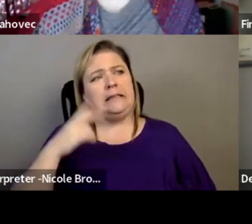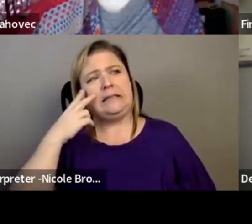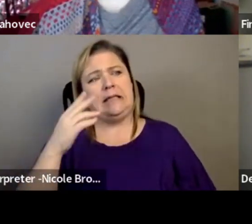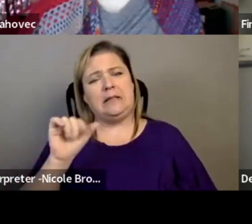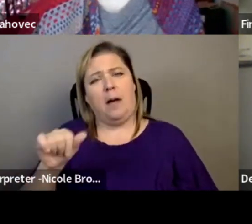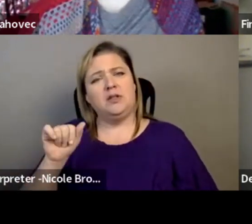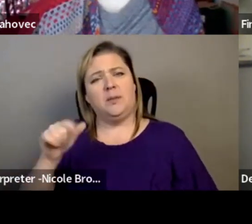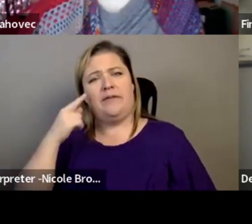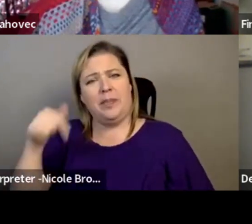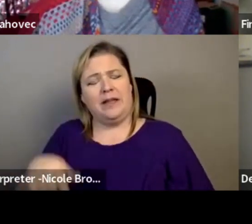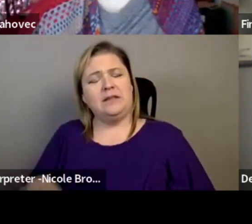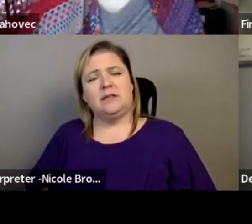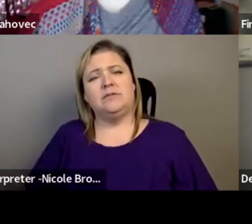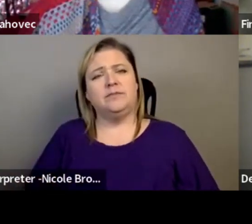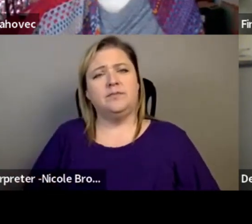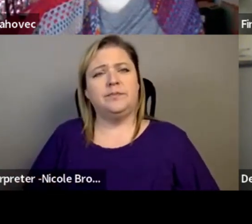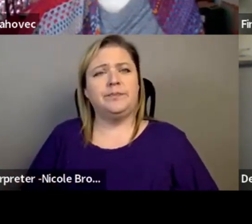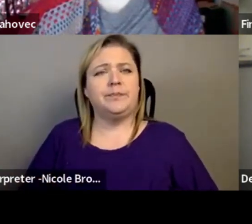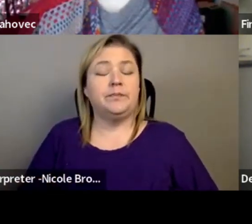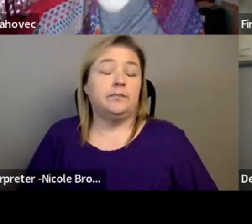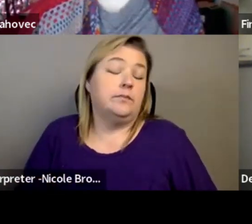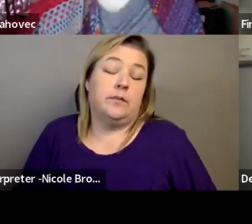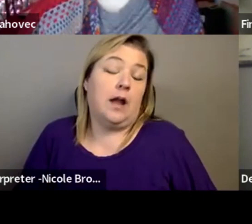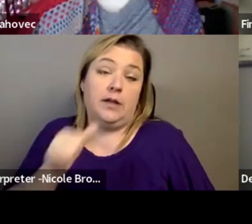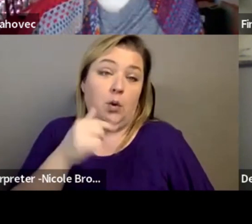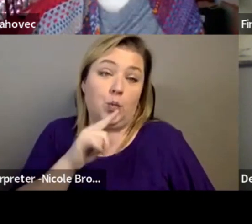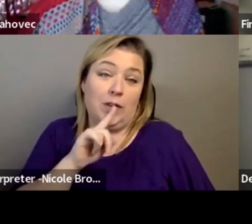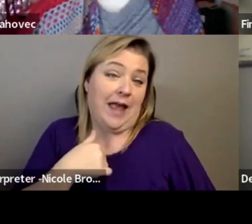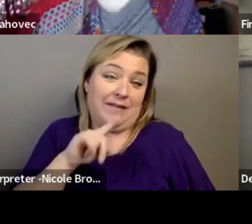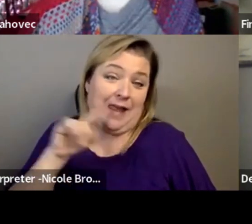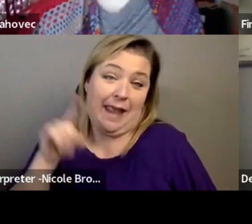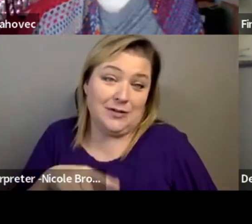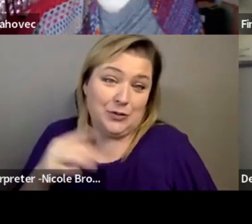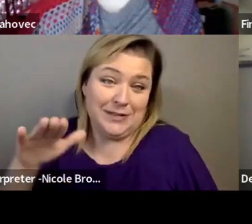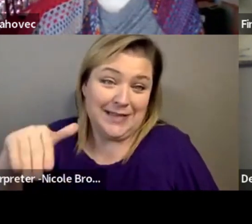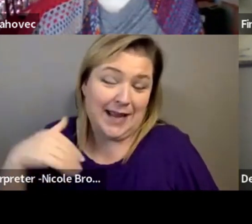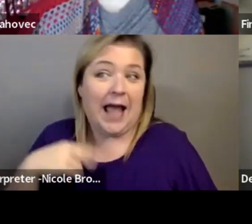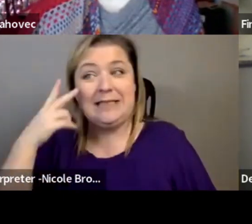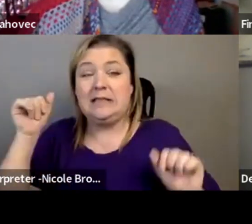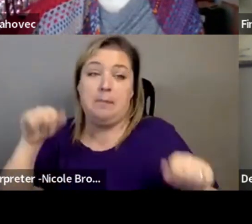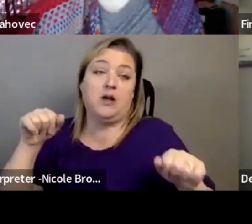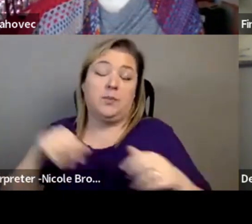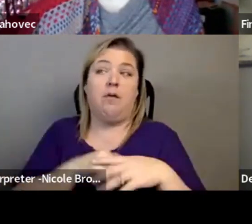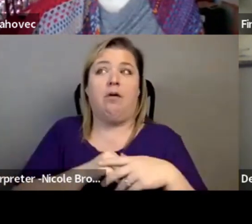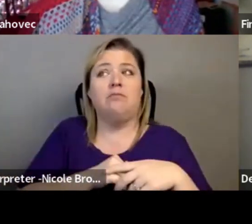this. And I haven't got answers yet. I just see a possibility of shaking things loose.